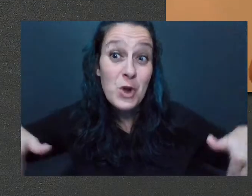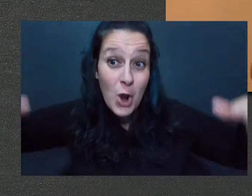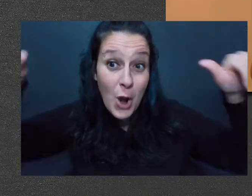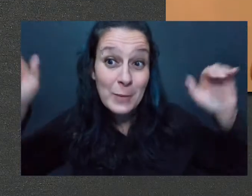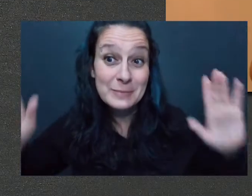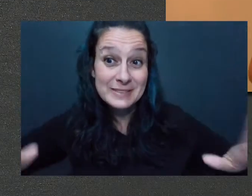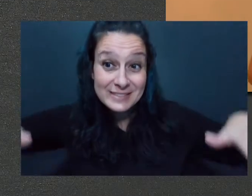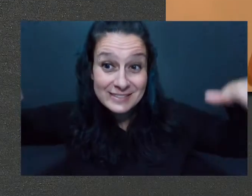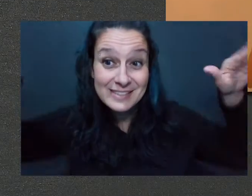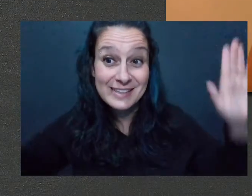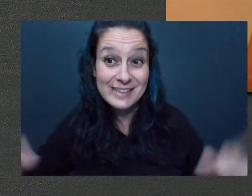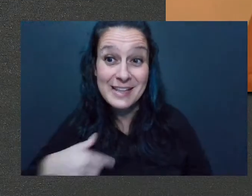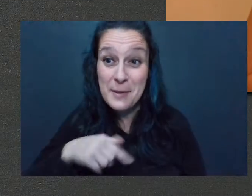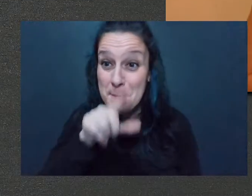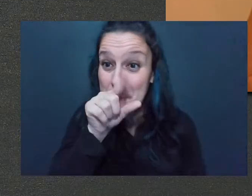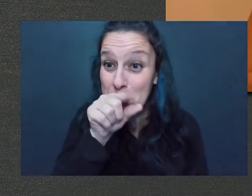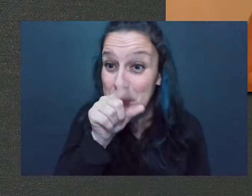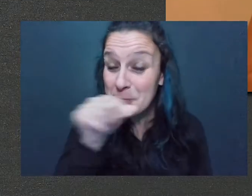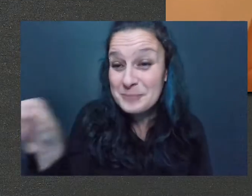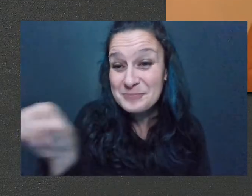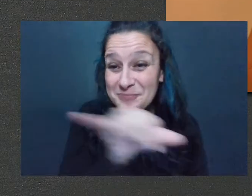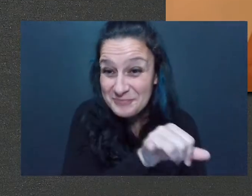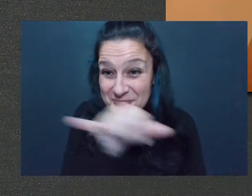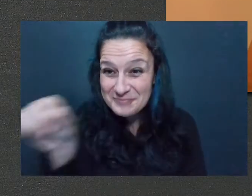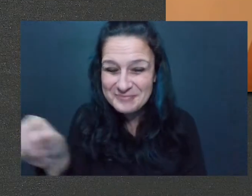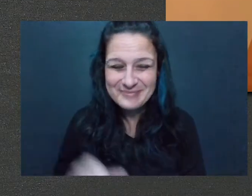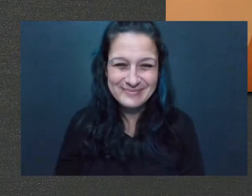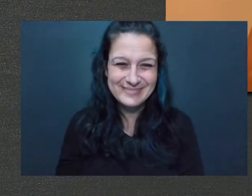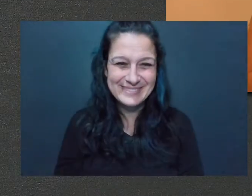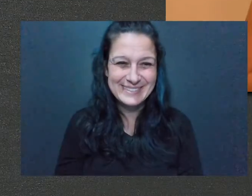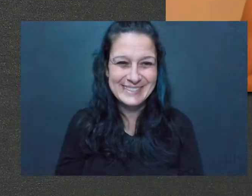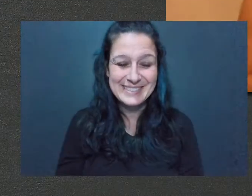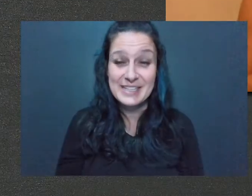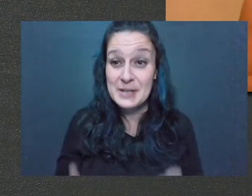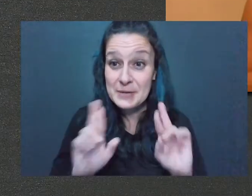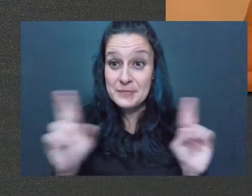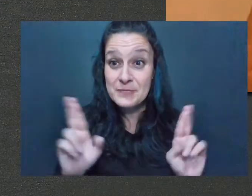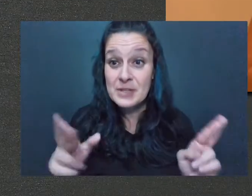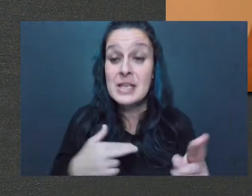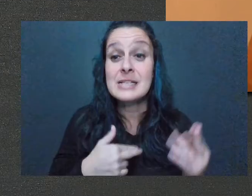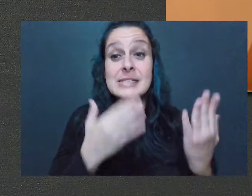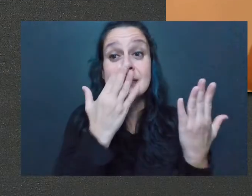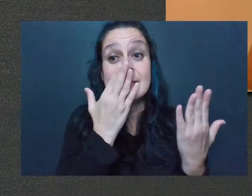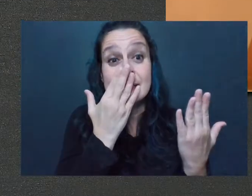Move your arms like a bird Okay, here we go, we're gonna sing.